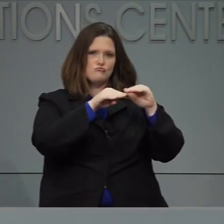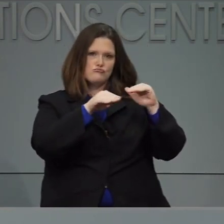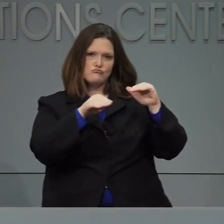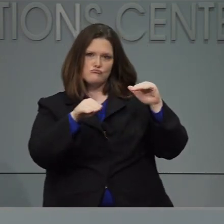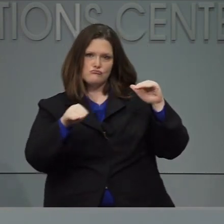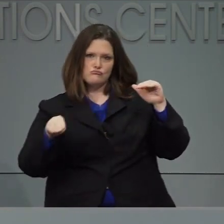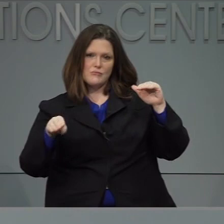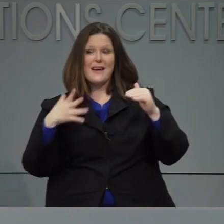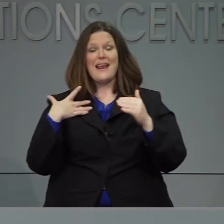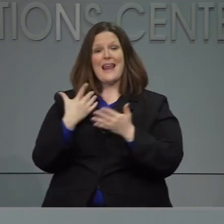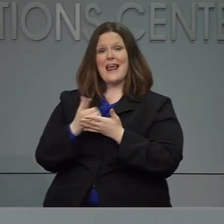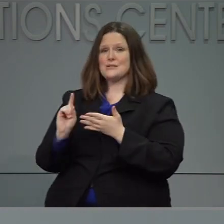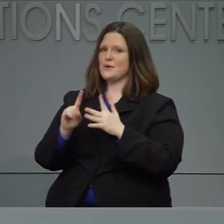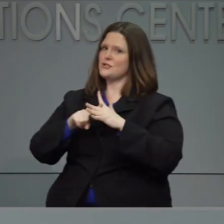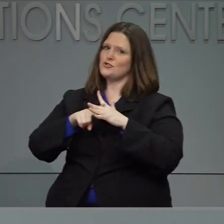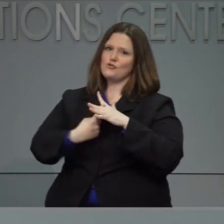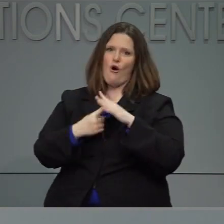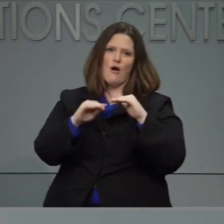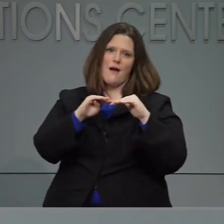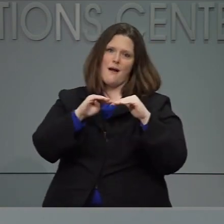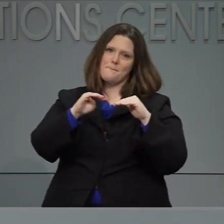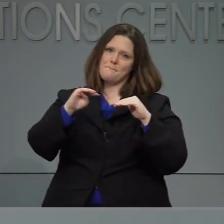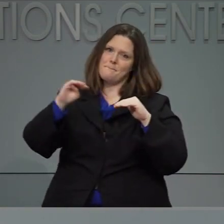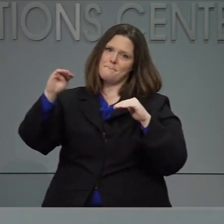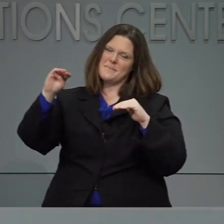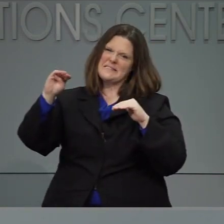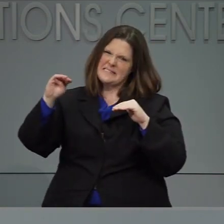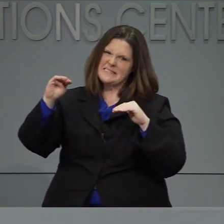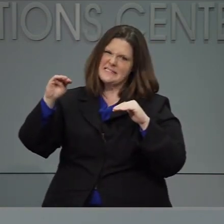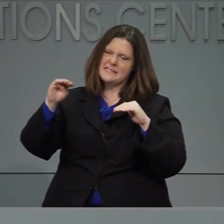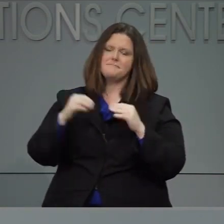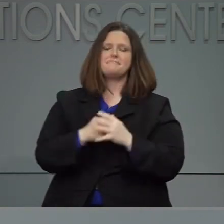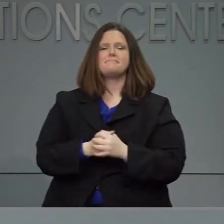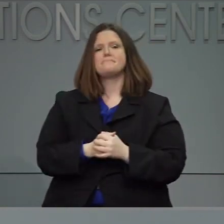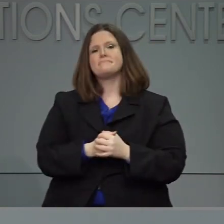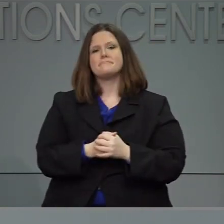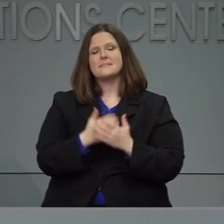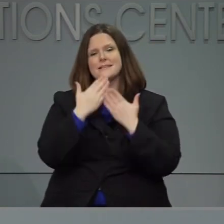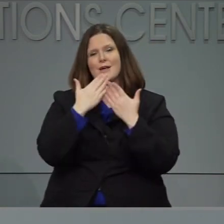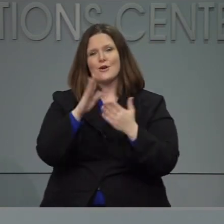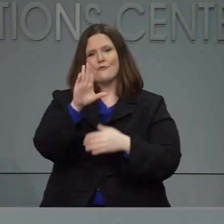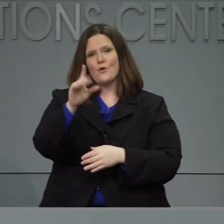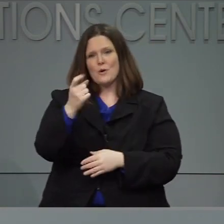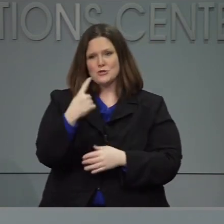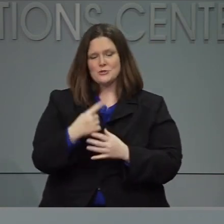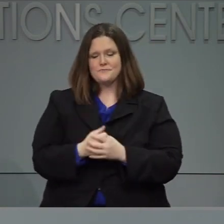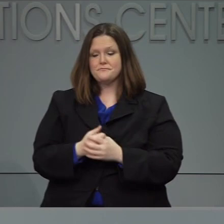DIRECTION AND AS OF LAST WEEK THEY STARTED TO TIP IN THE WRONG DIRECTION. THANKS.